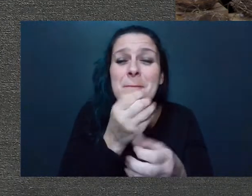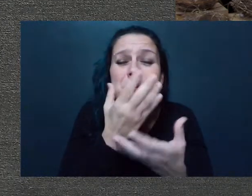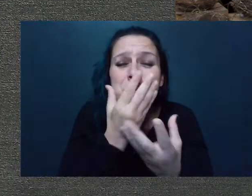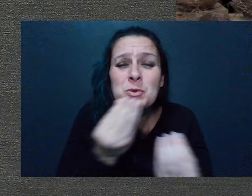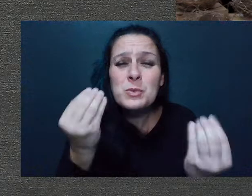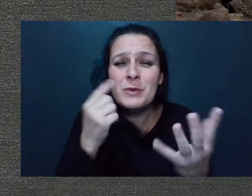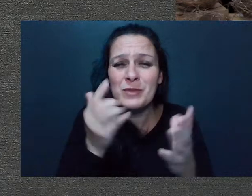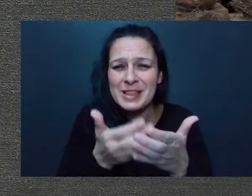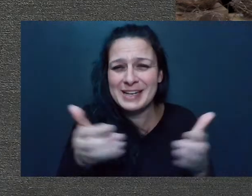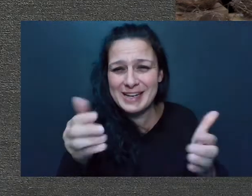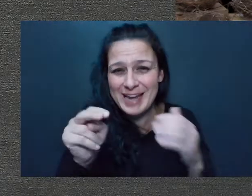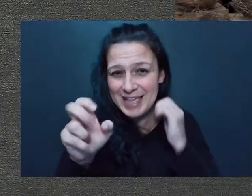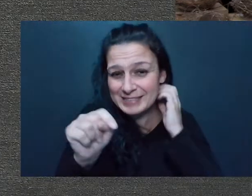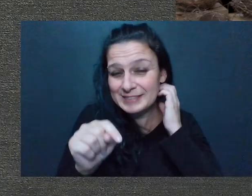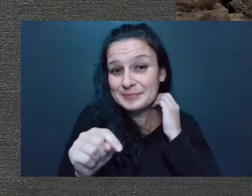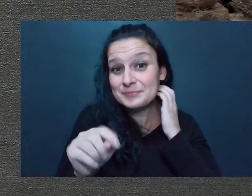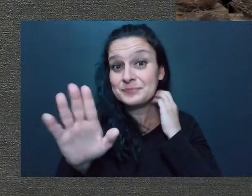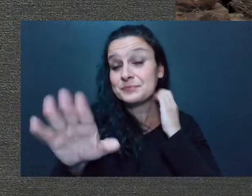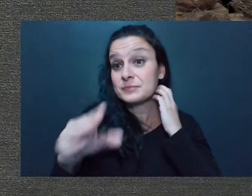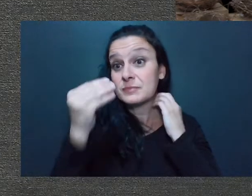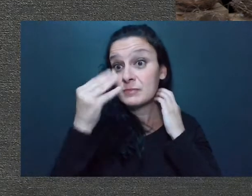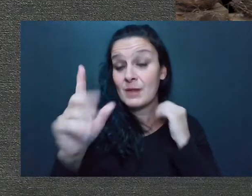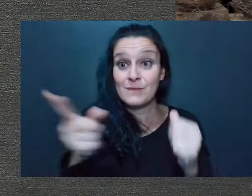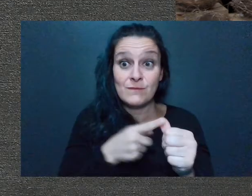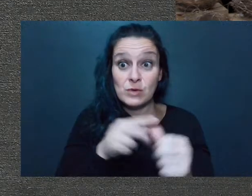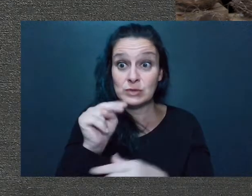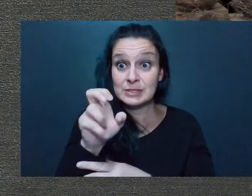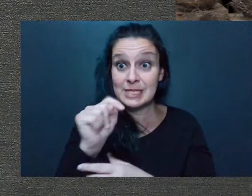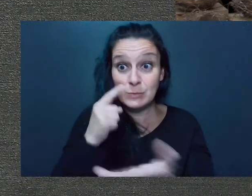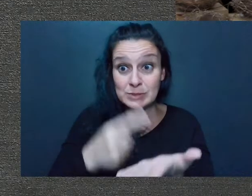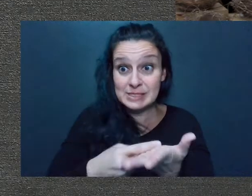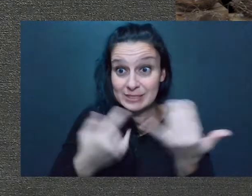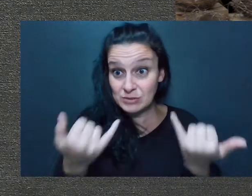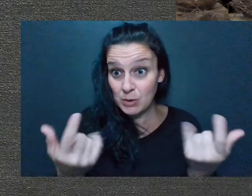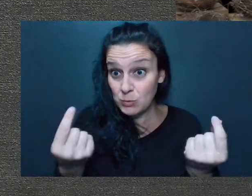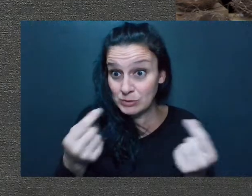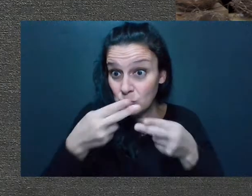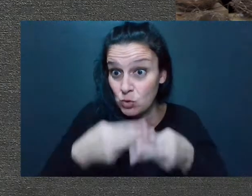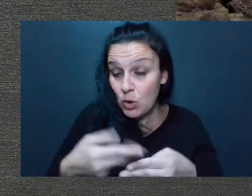Now the first kind of nest that we're going to talk about today is called a ground nest.